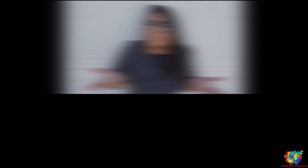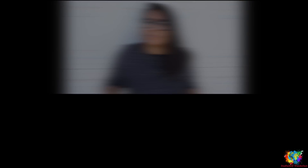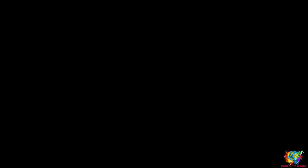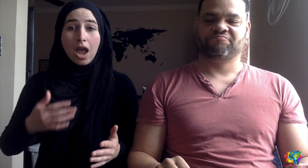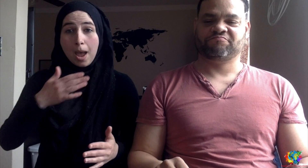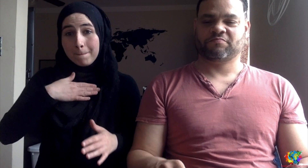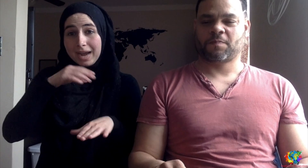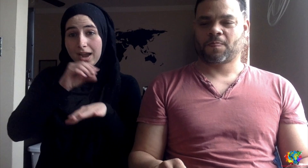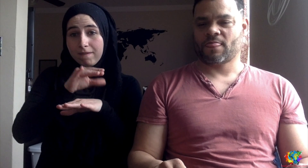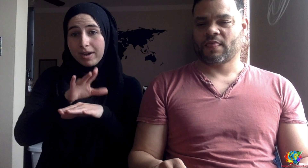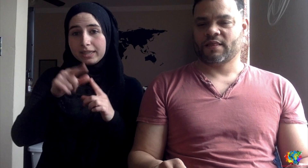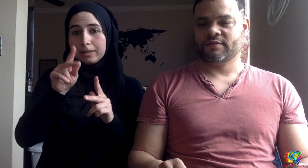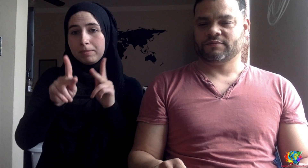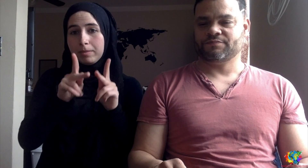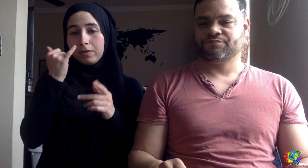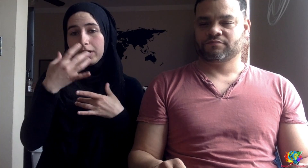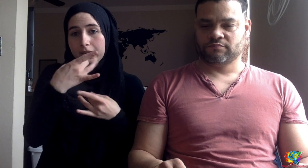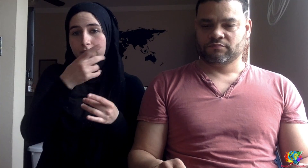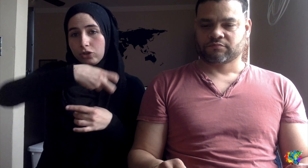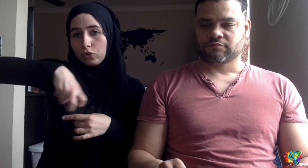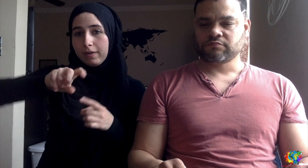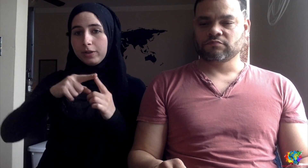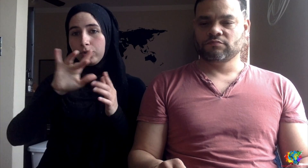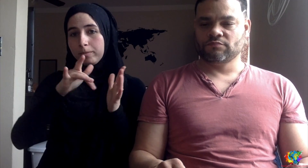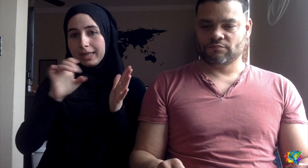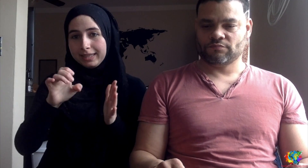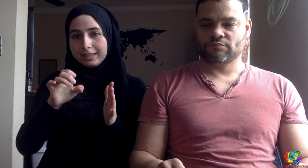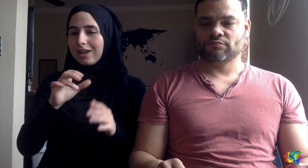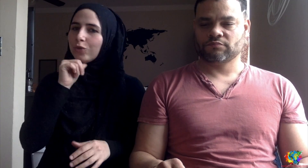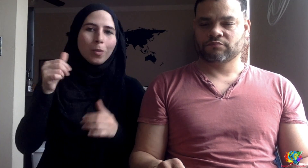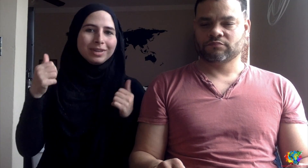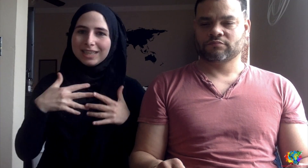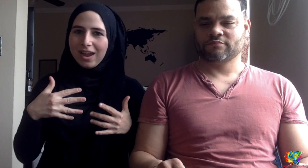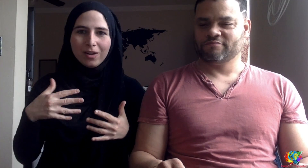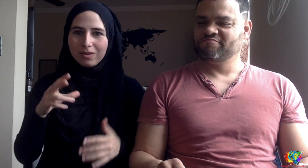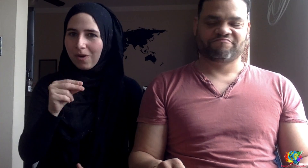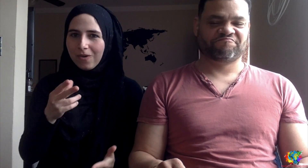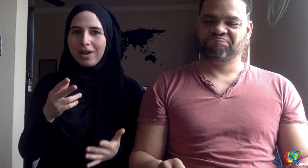Zee: My advice for people who are interested in traveling to Middle East Zee: Don't be scared! No